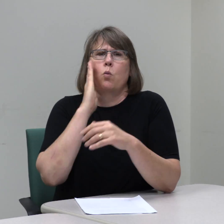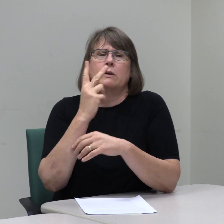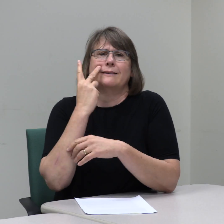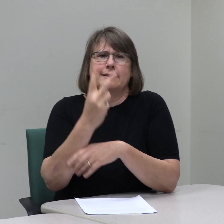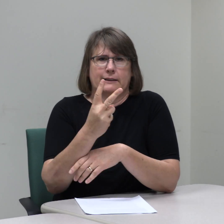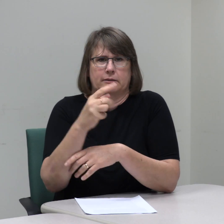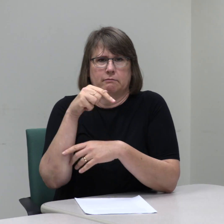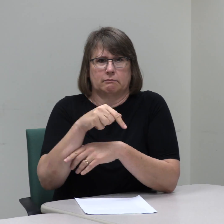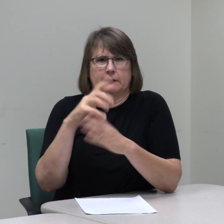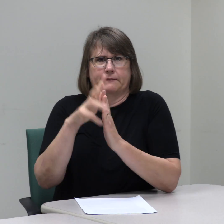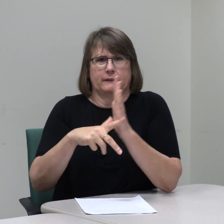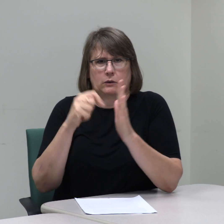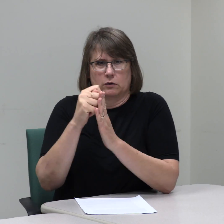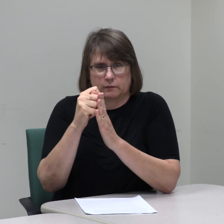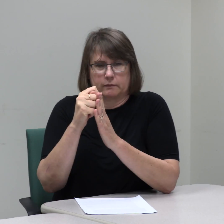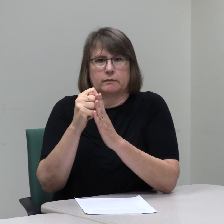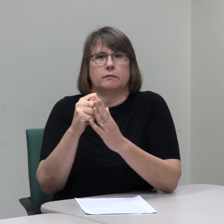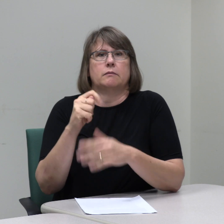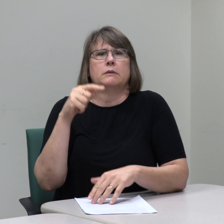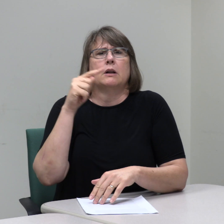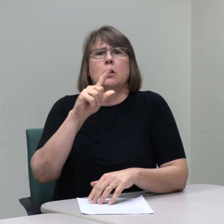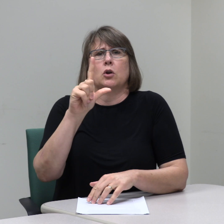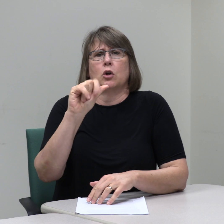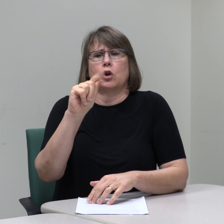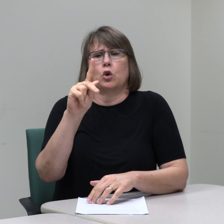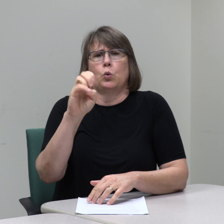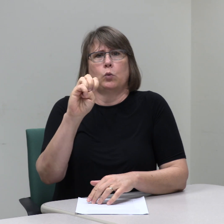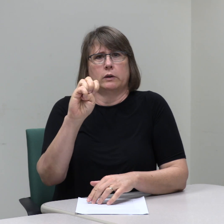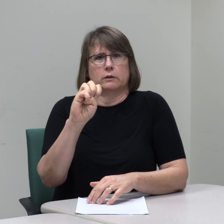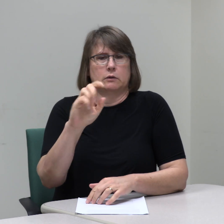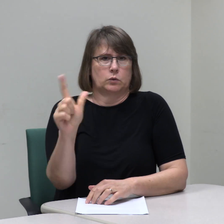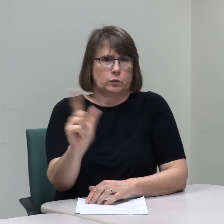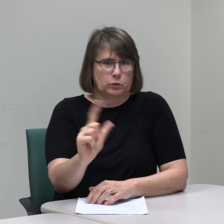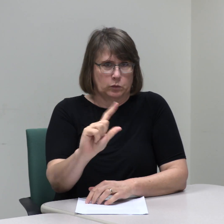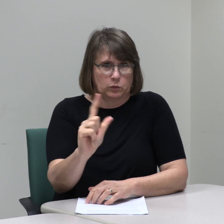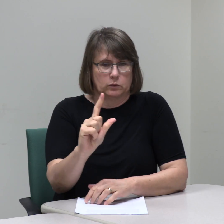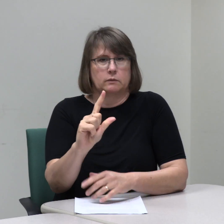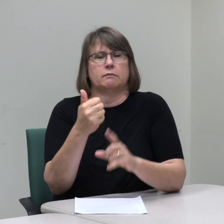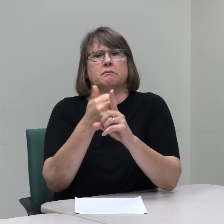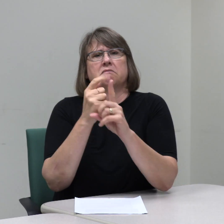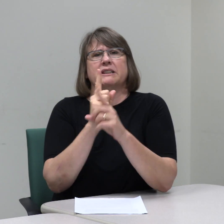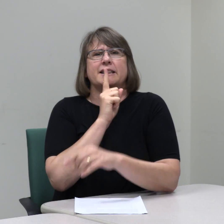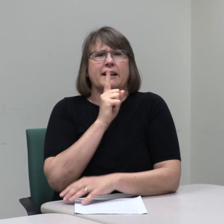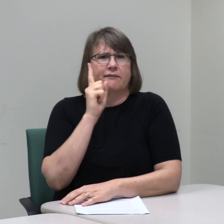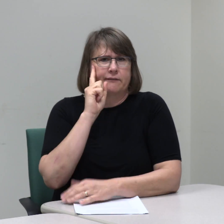about the student you will see in this video. His name is Luke.